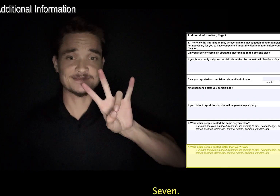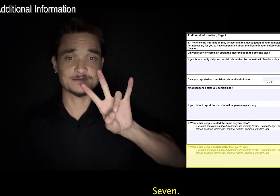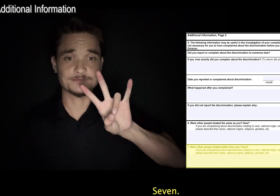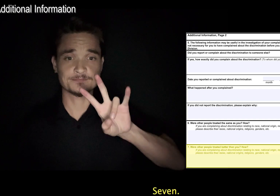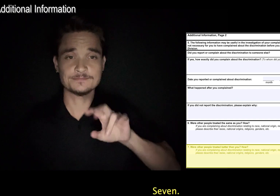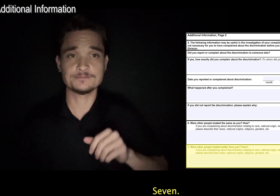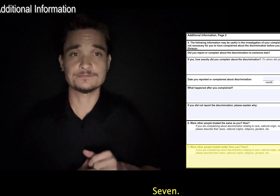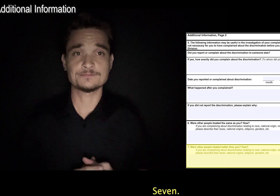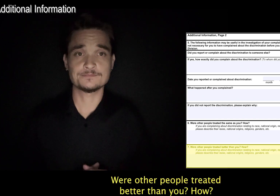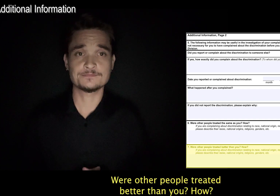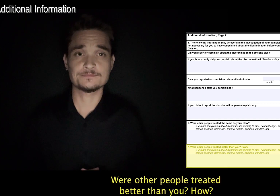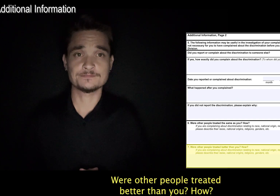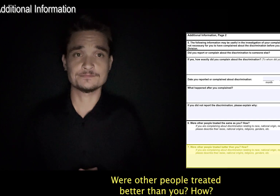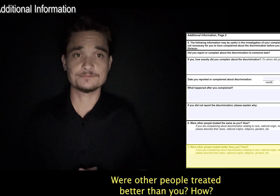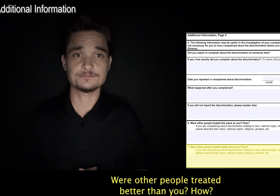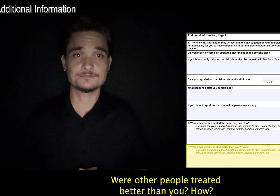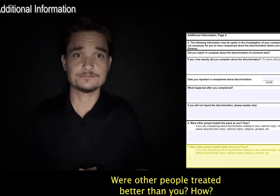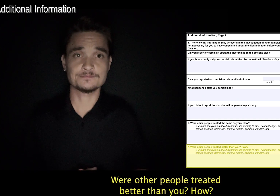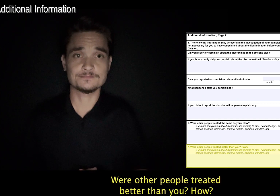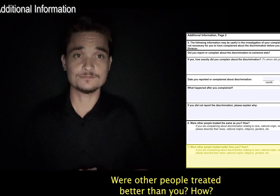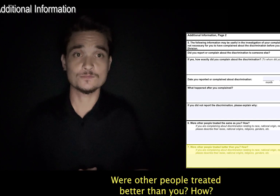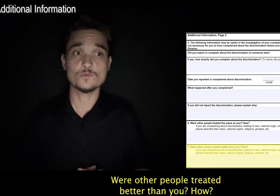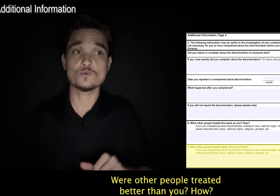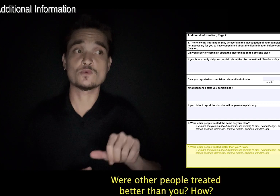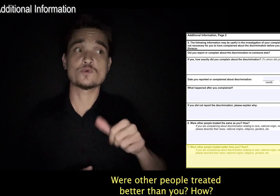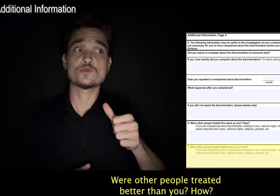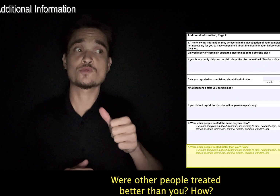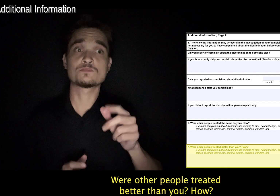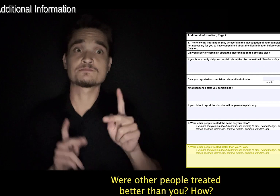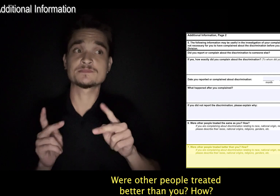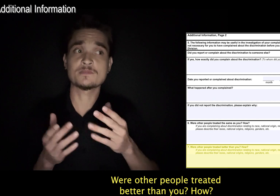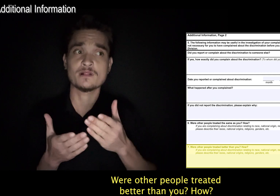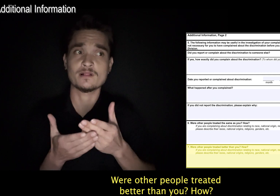Seven. Were other people treated better than you? How?